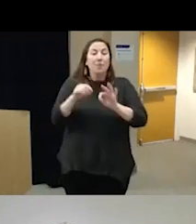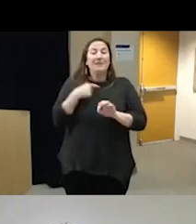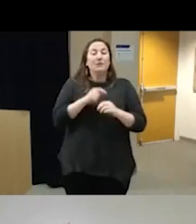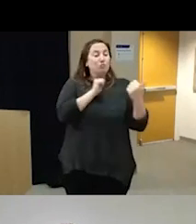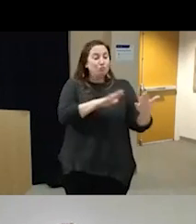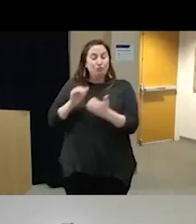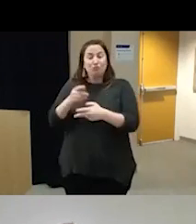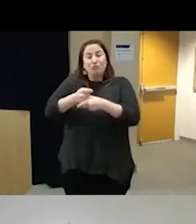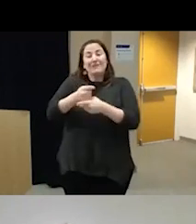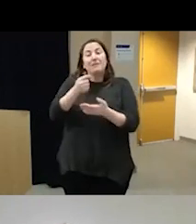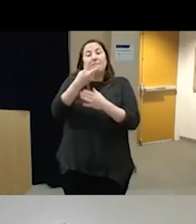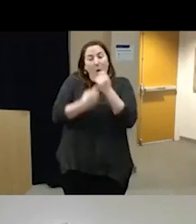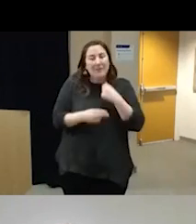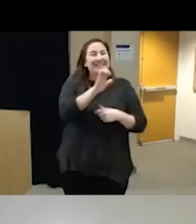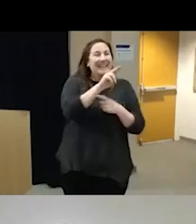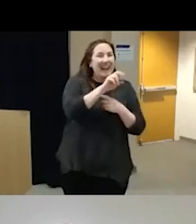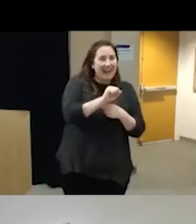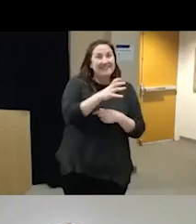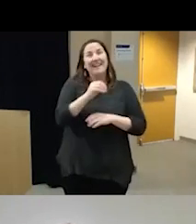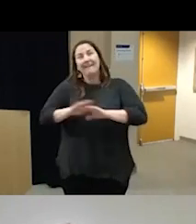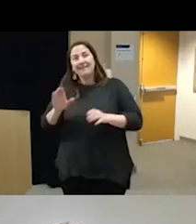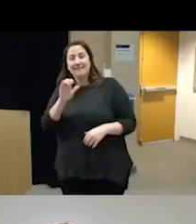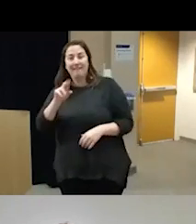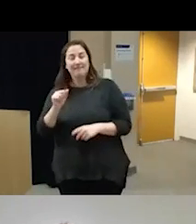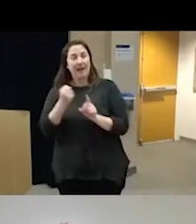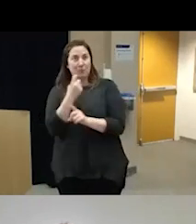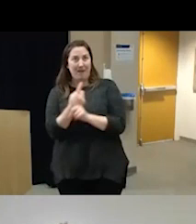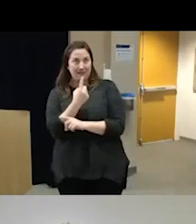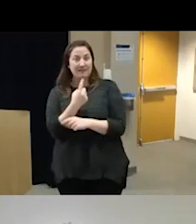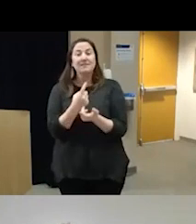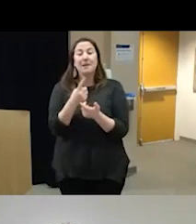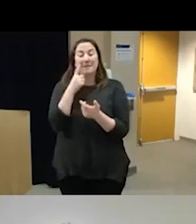because both CNS and non CNS abnormalities interfere with people's functioning.